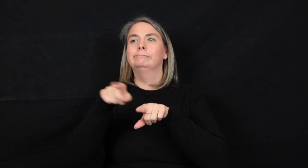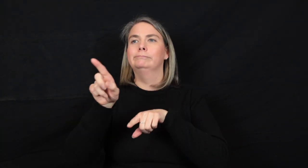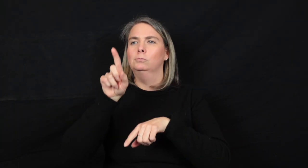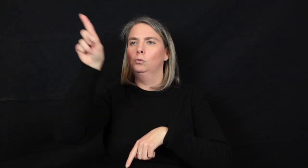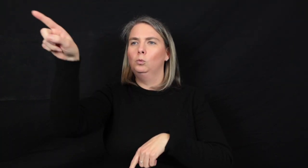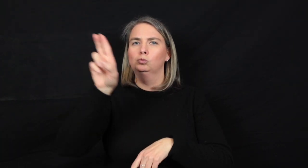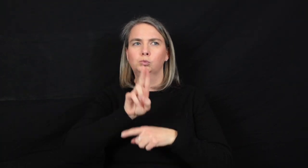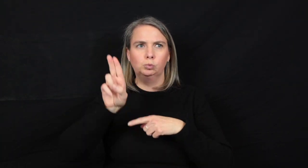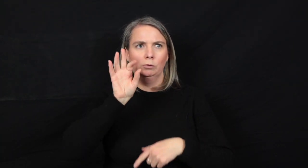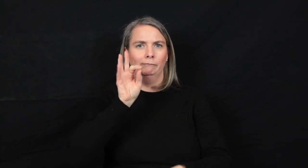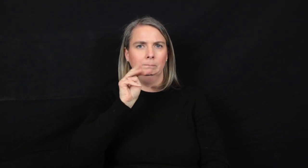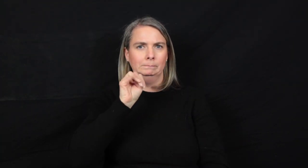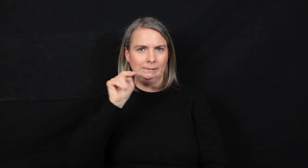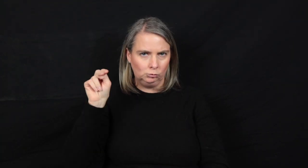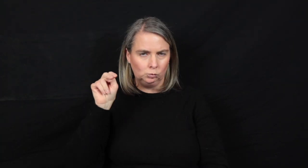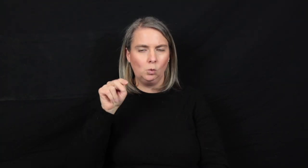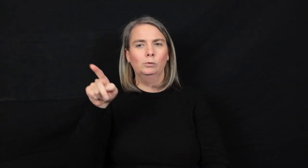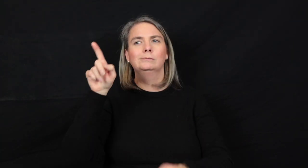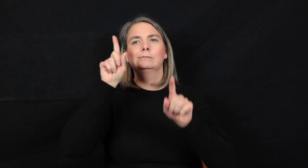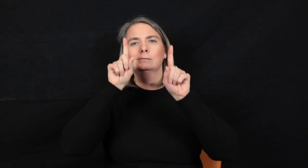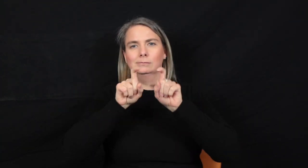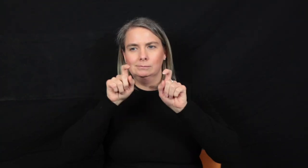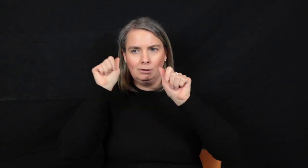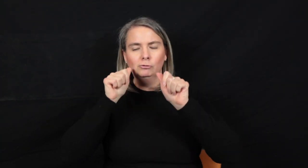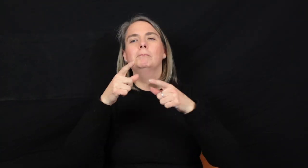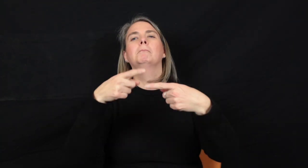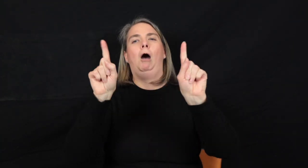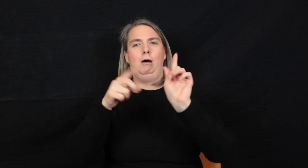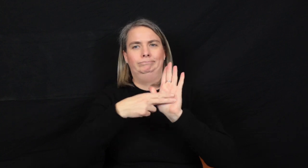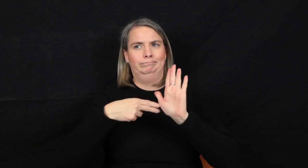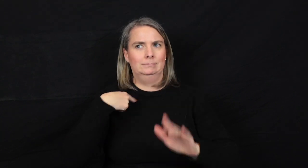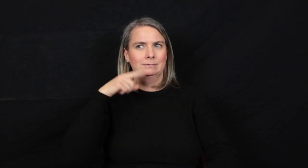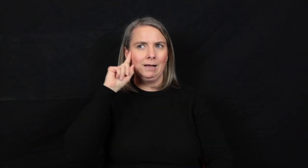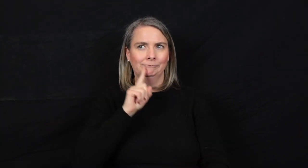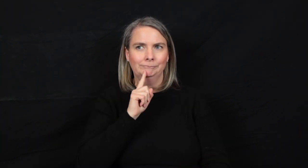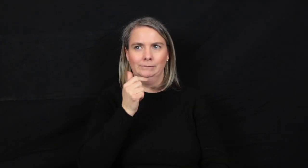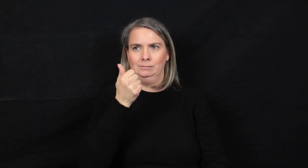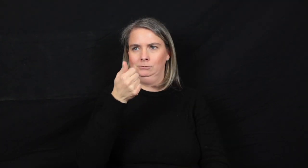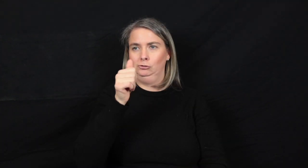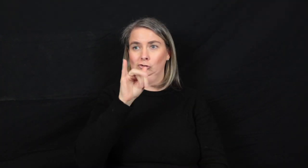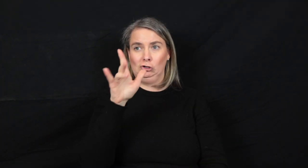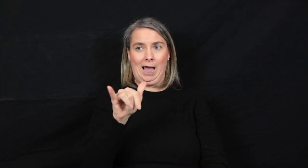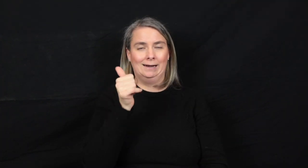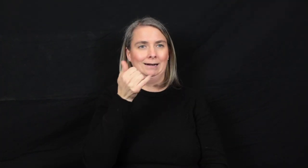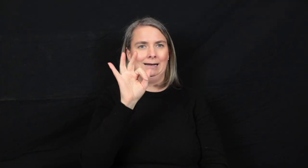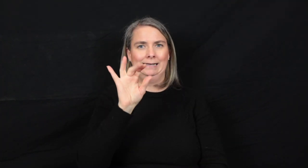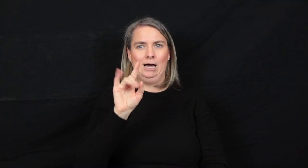audiologist at the University of Minnesota who finally detected that I was deaf. That